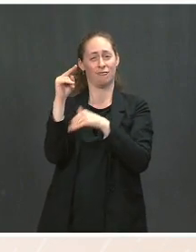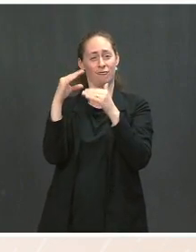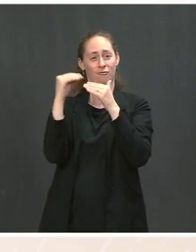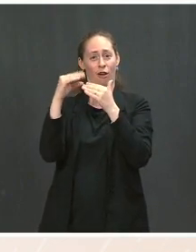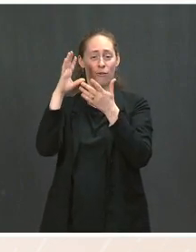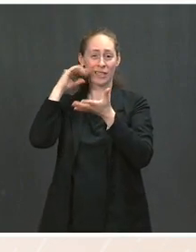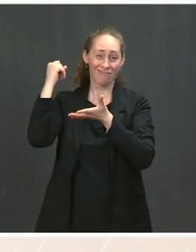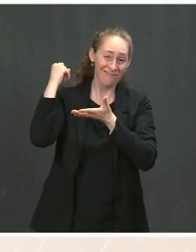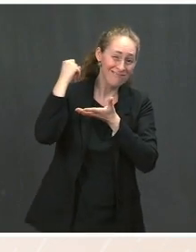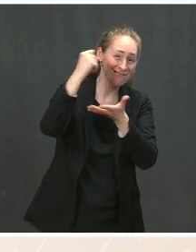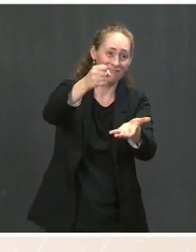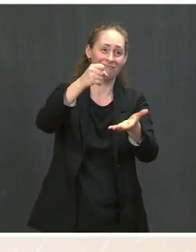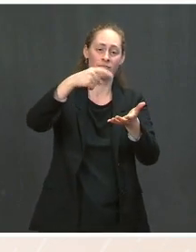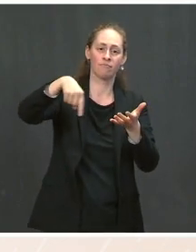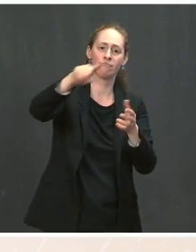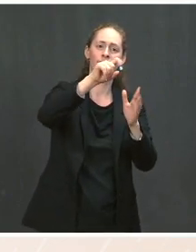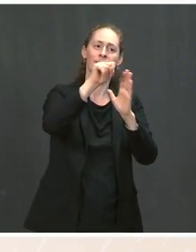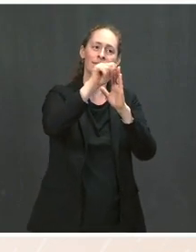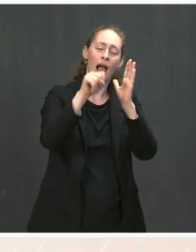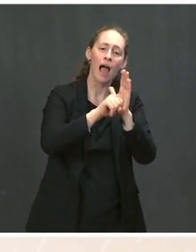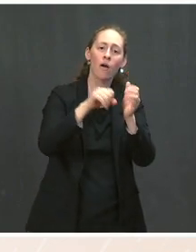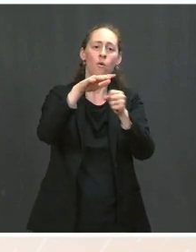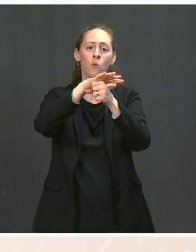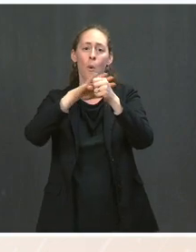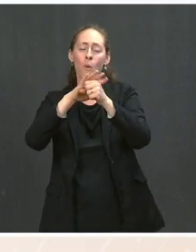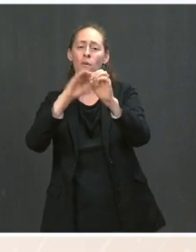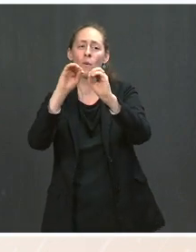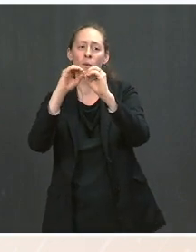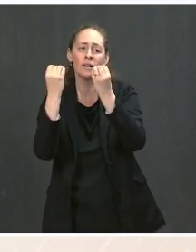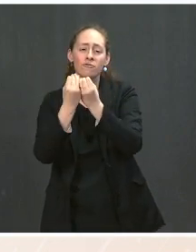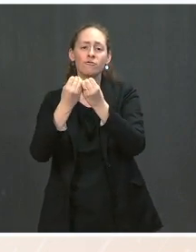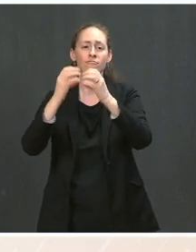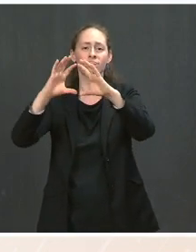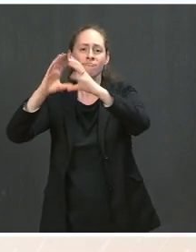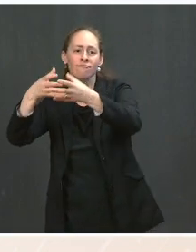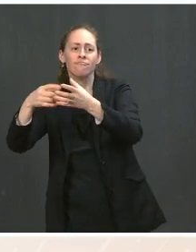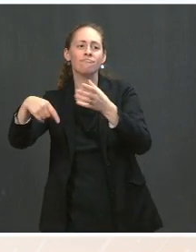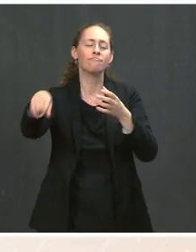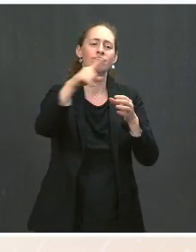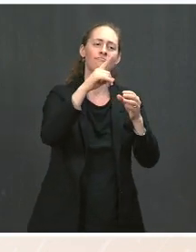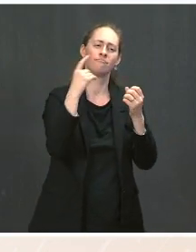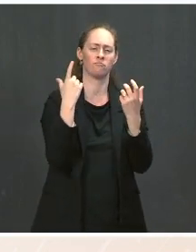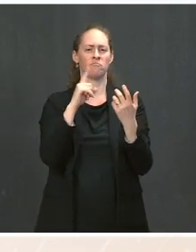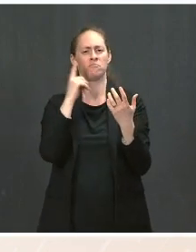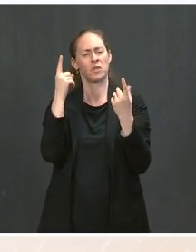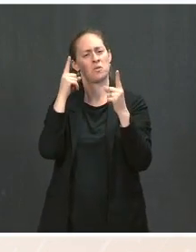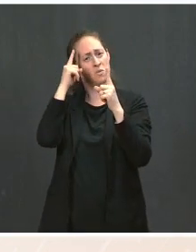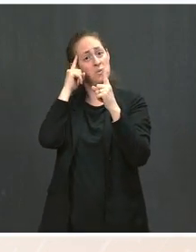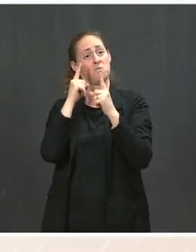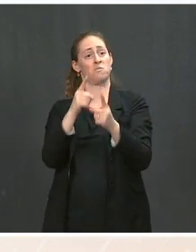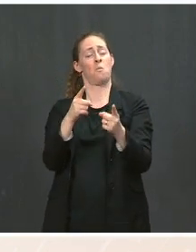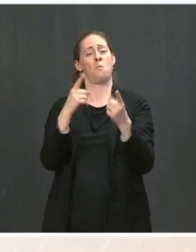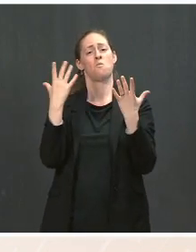funding and support to strengthen vaccine confidence. And we also have public health officials who have been out on your airwaves,